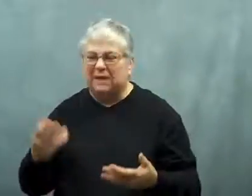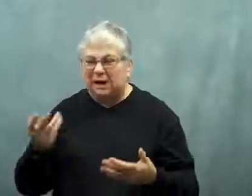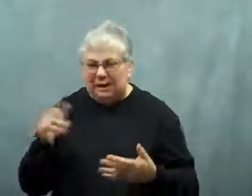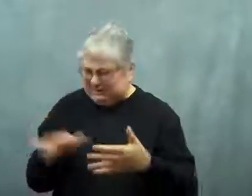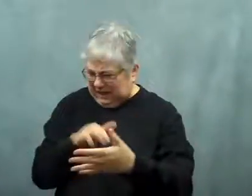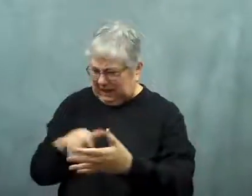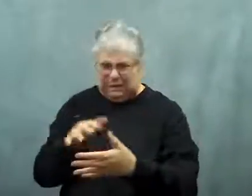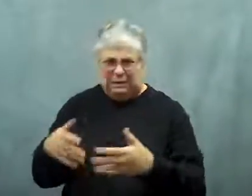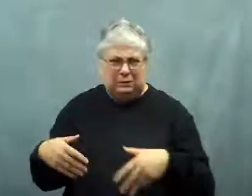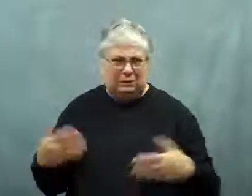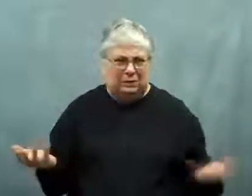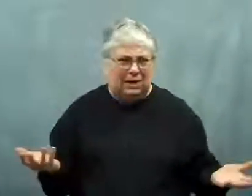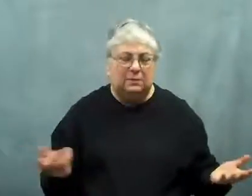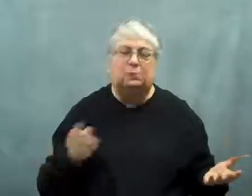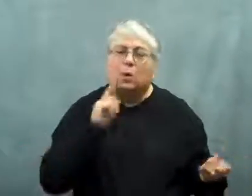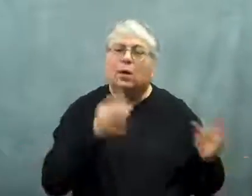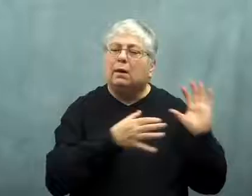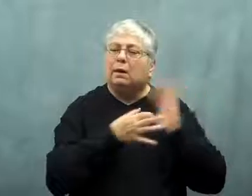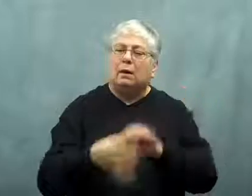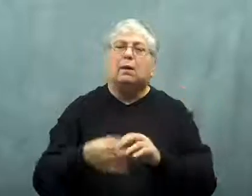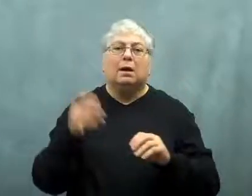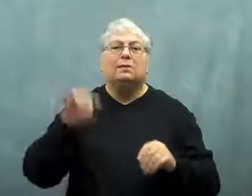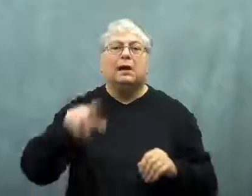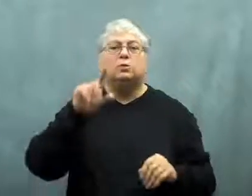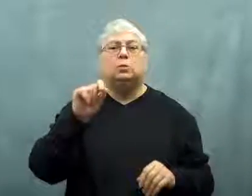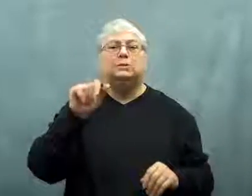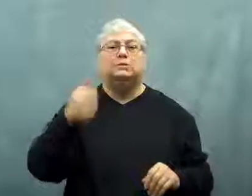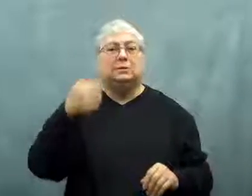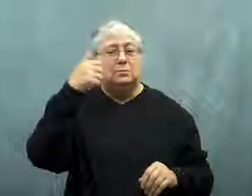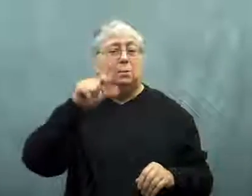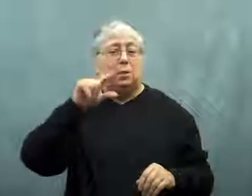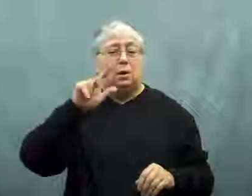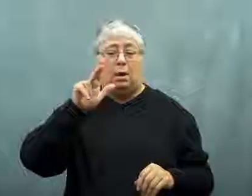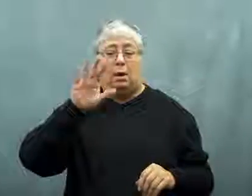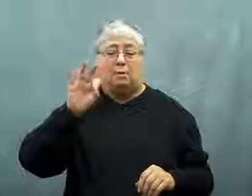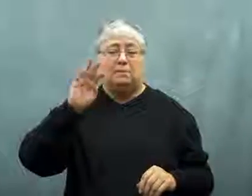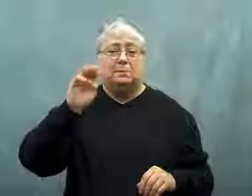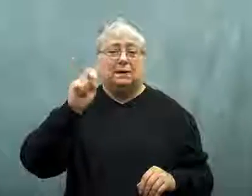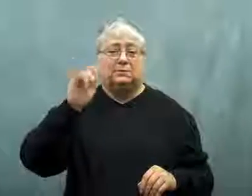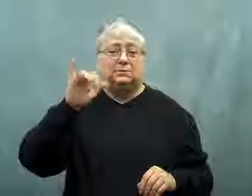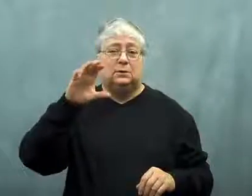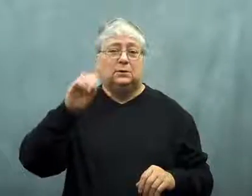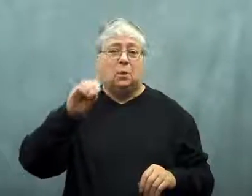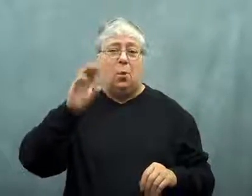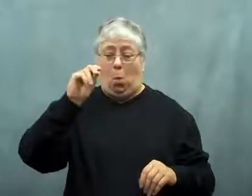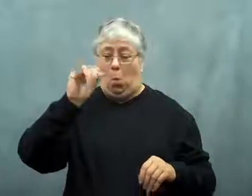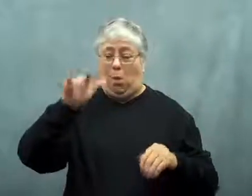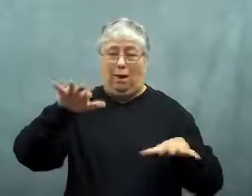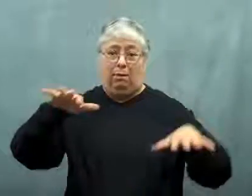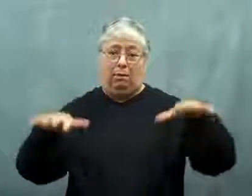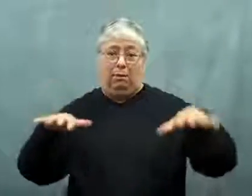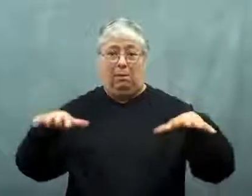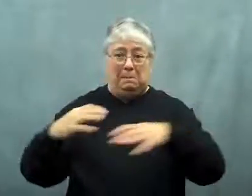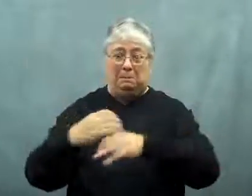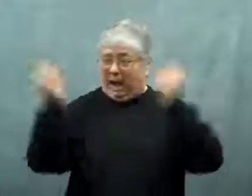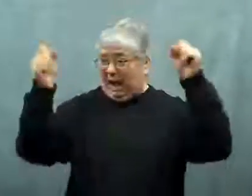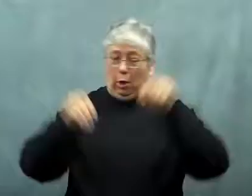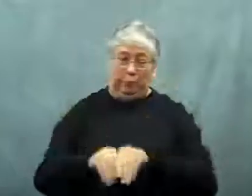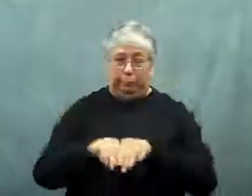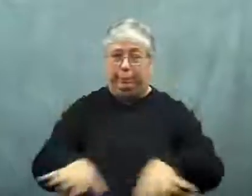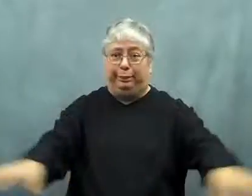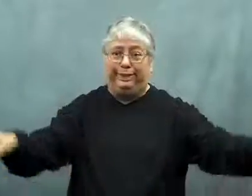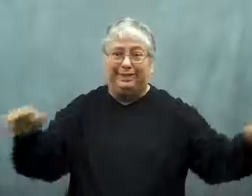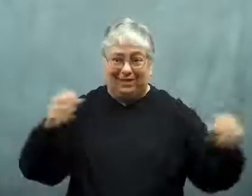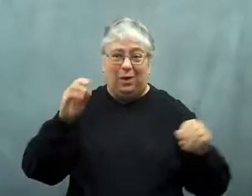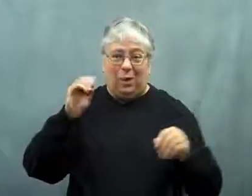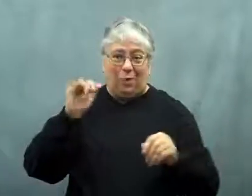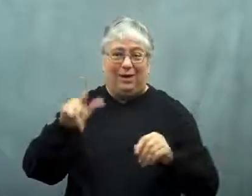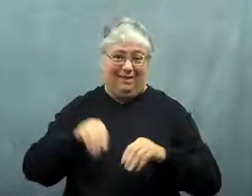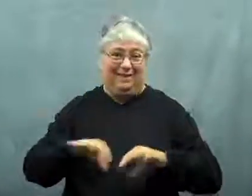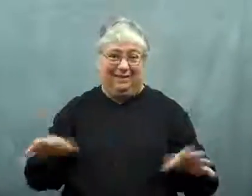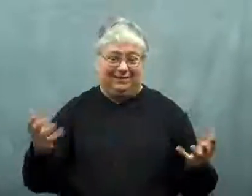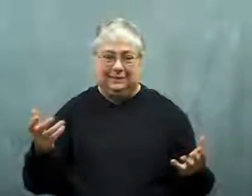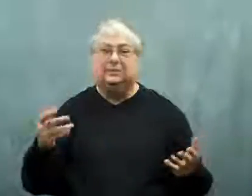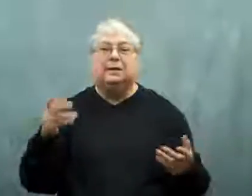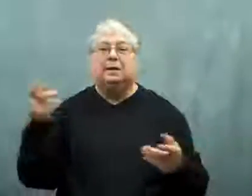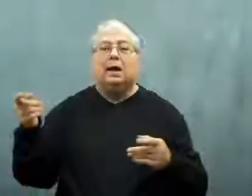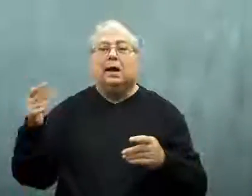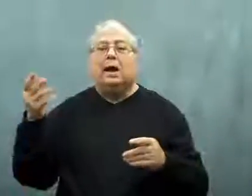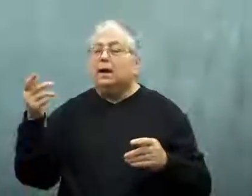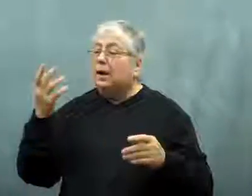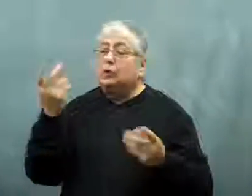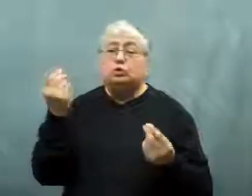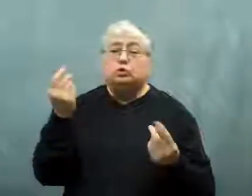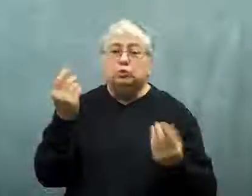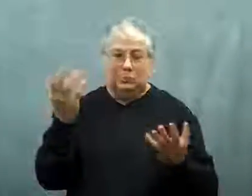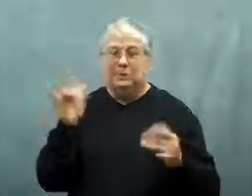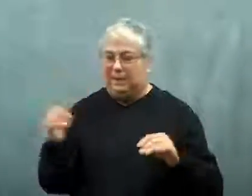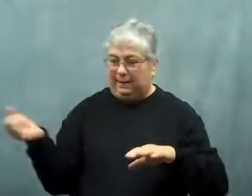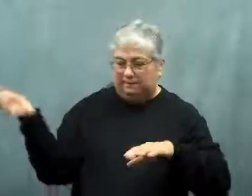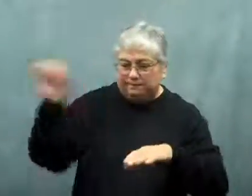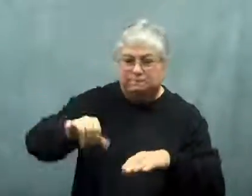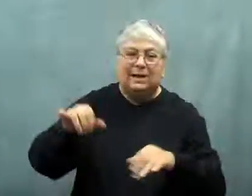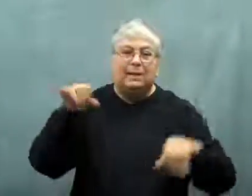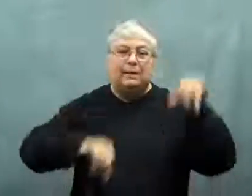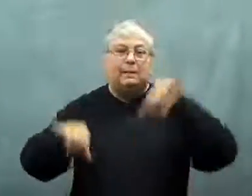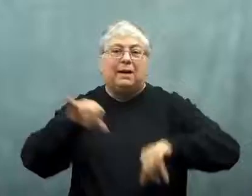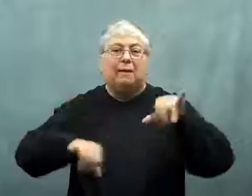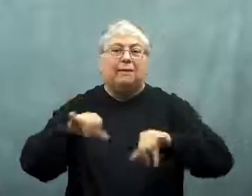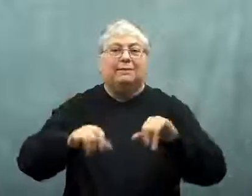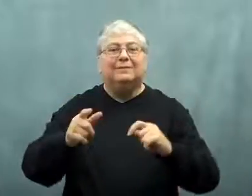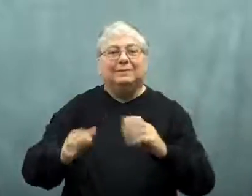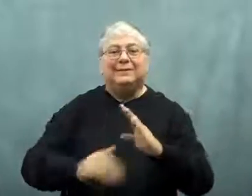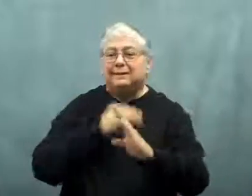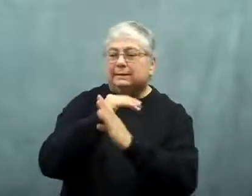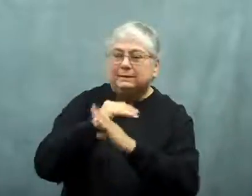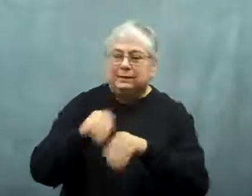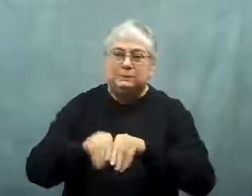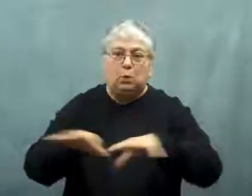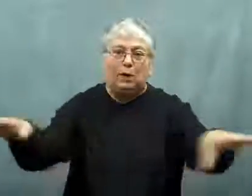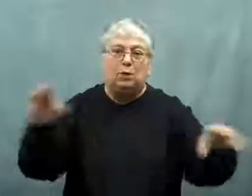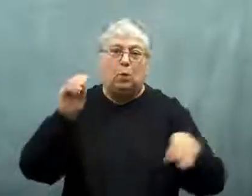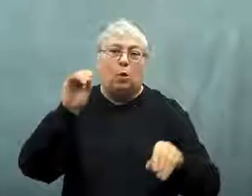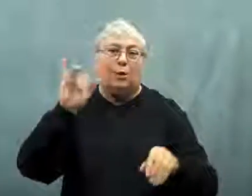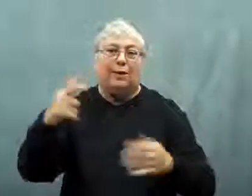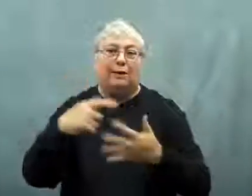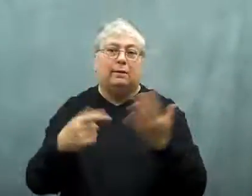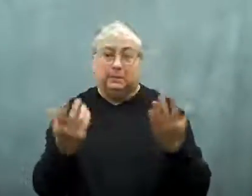It was related to the 2010 oil rig disaster in the Gulf of Mexico.